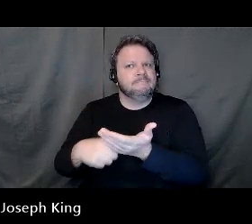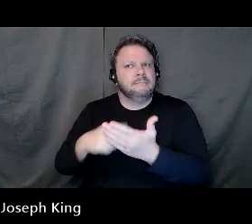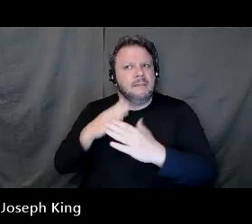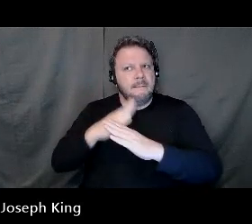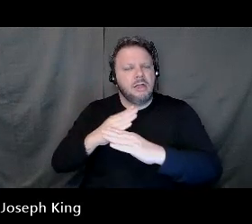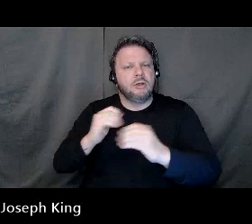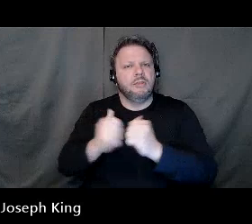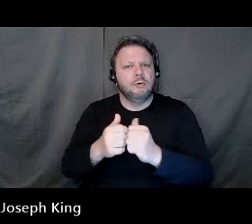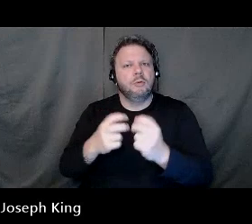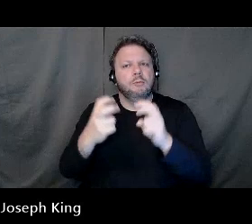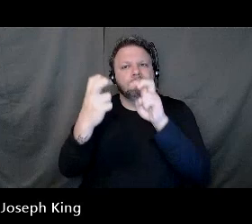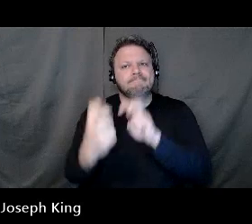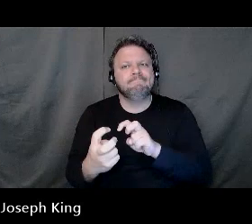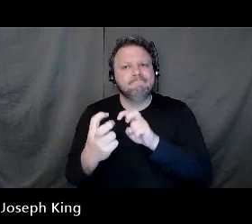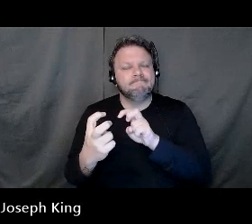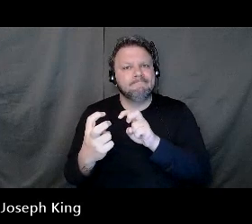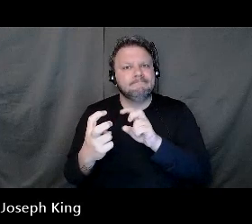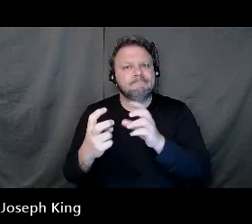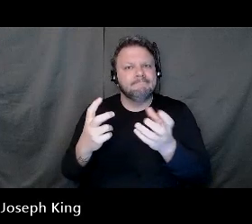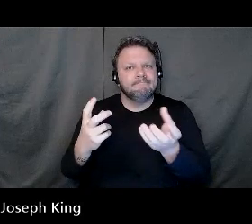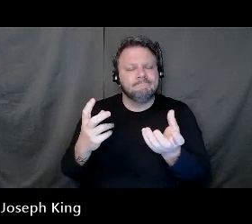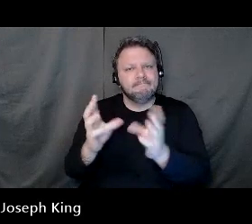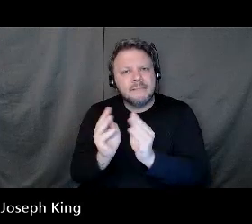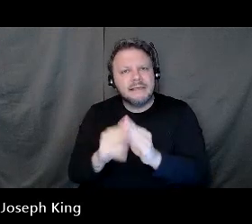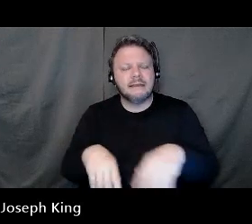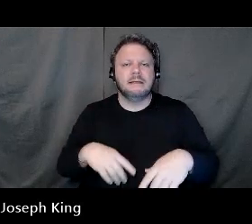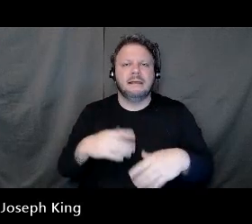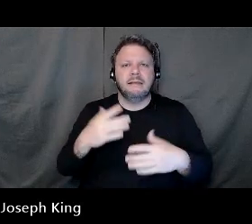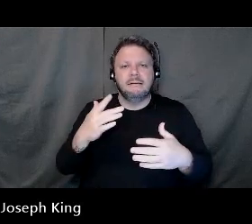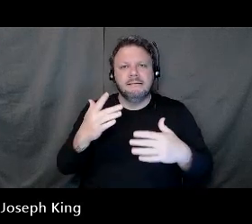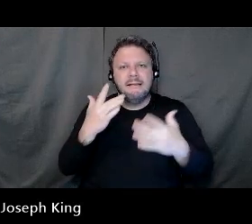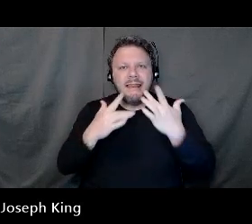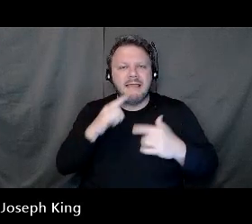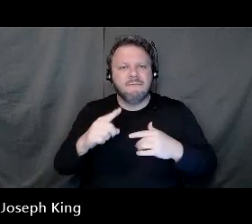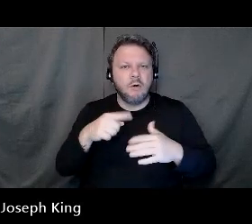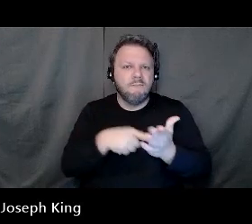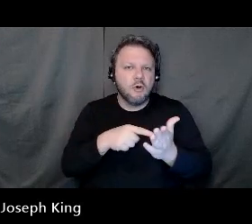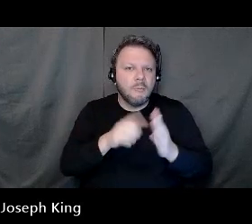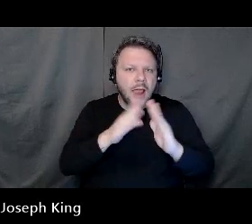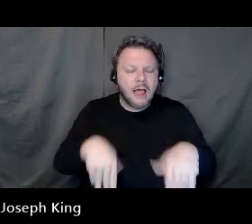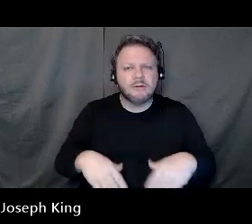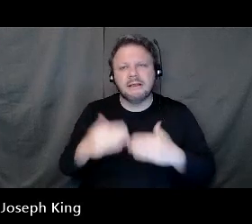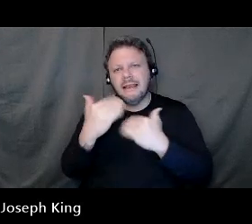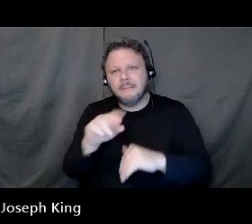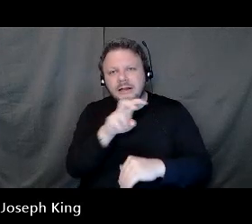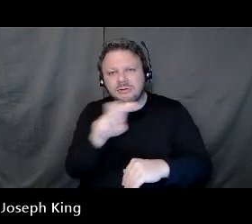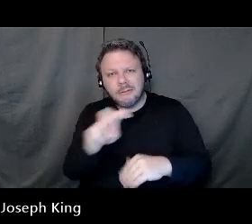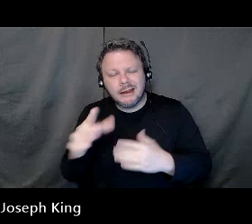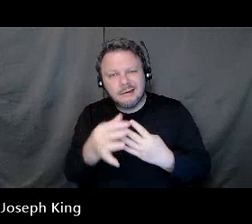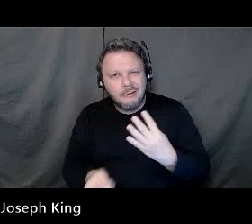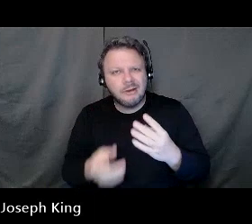barriers through our listening sessions and surveys, lack of affordable and accessible housing comes up limited transportation options